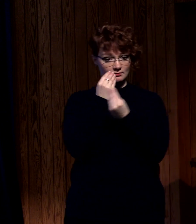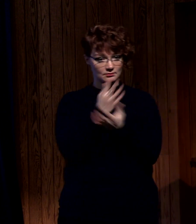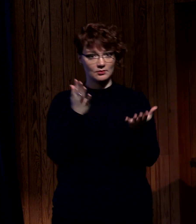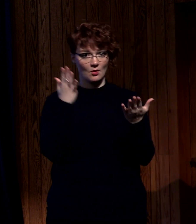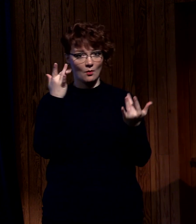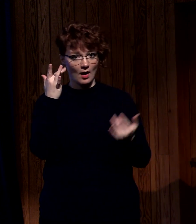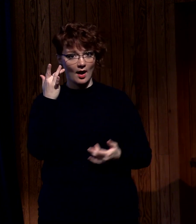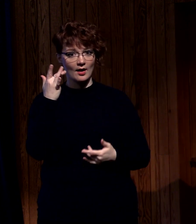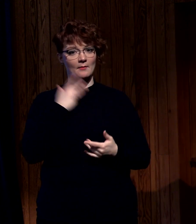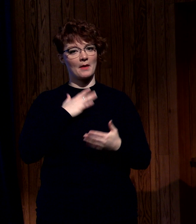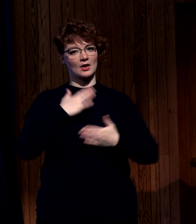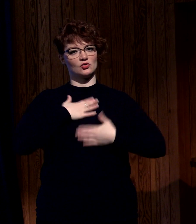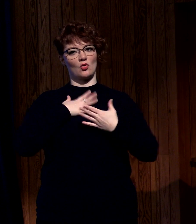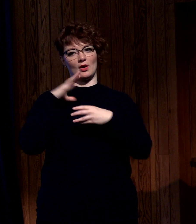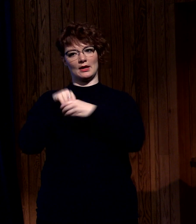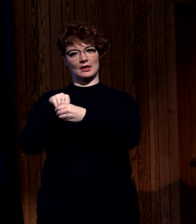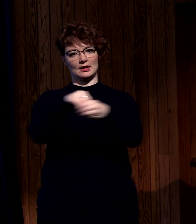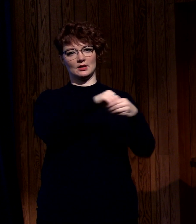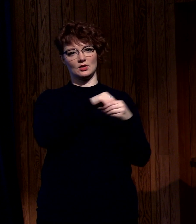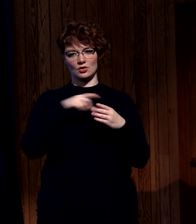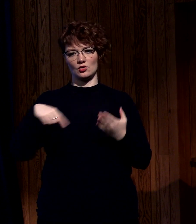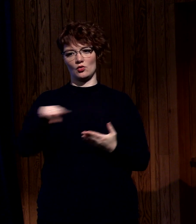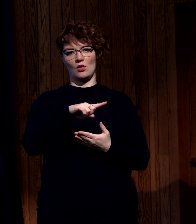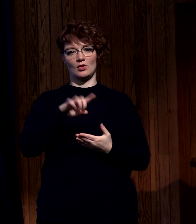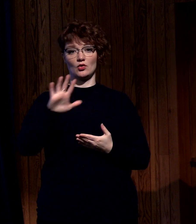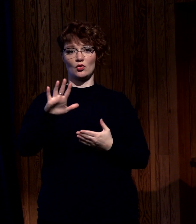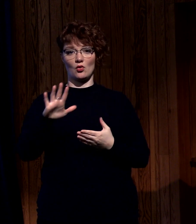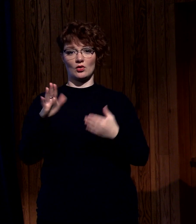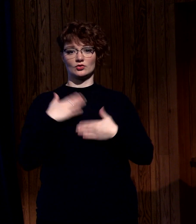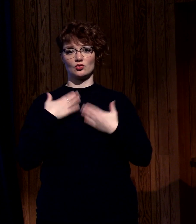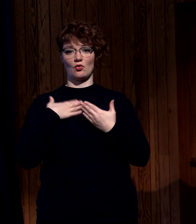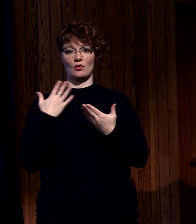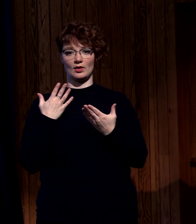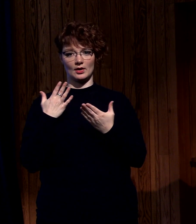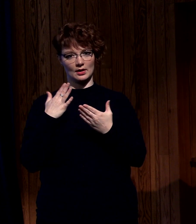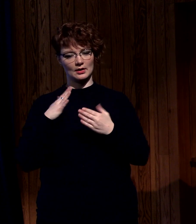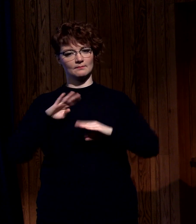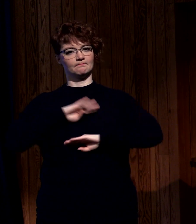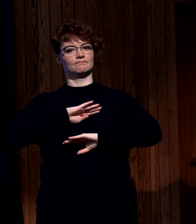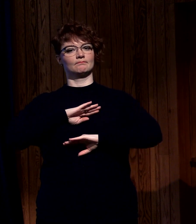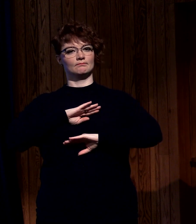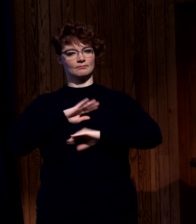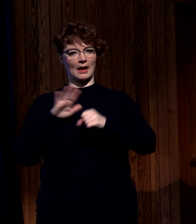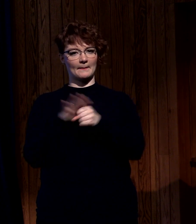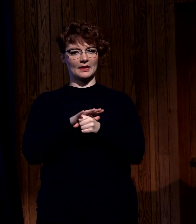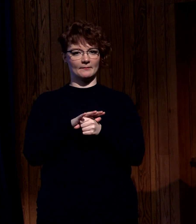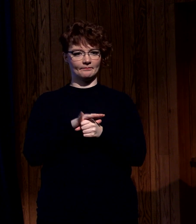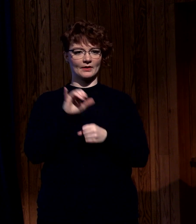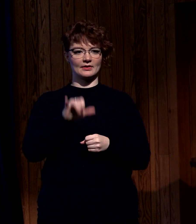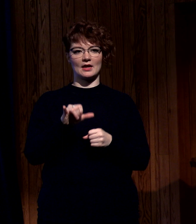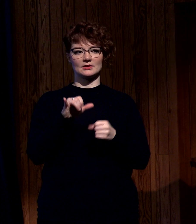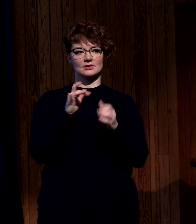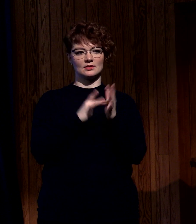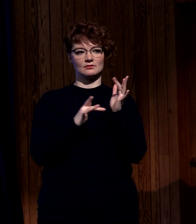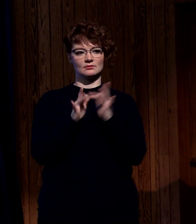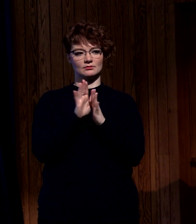be in you, and that your joy may be complete. This is the word of the Lord.